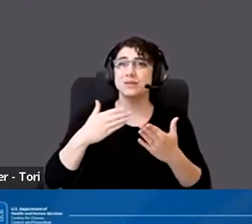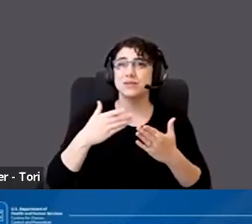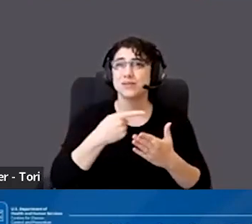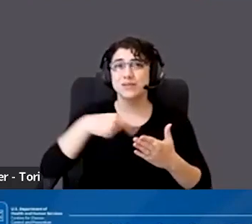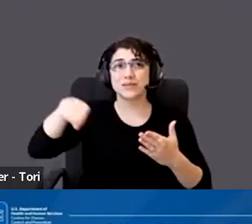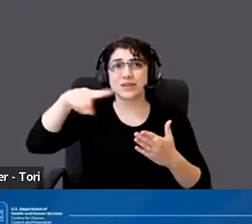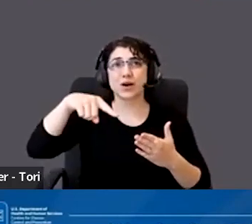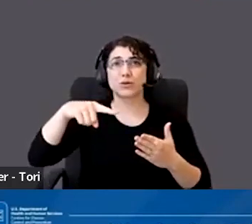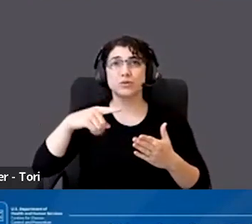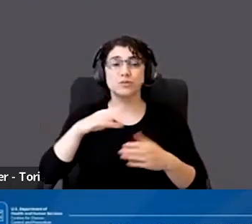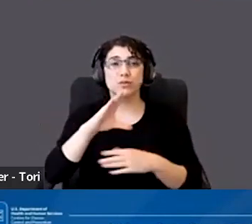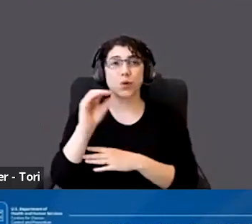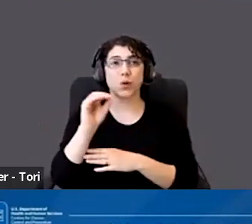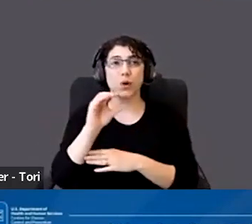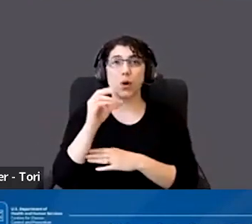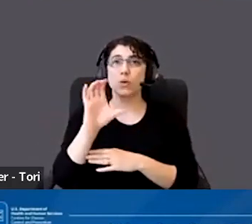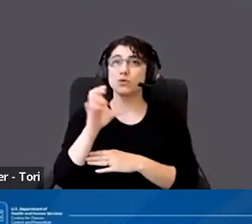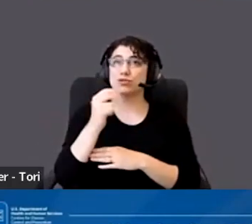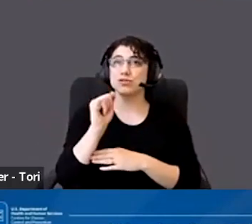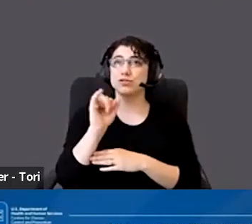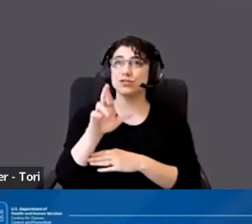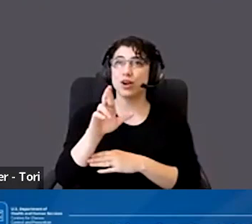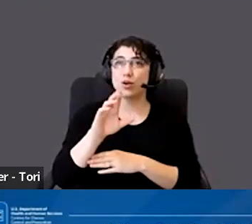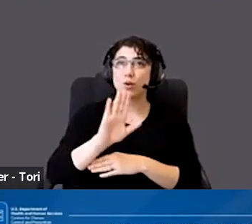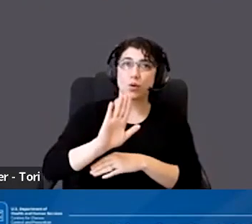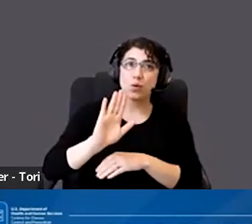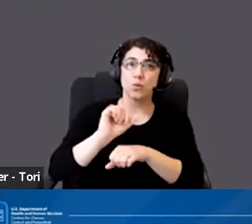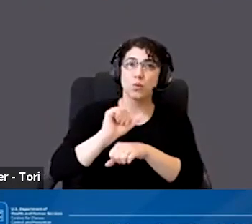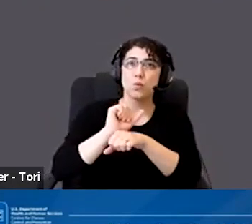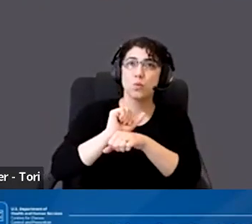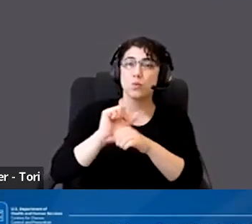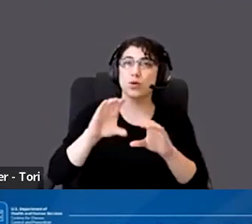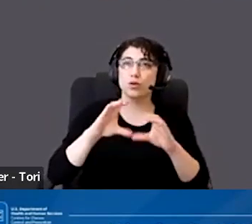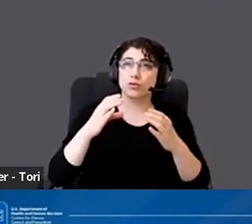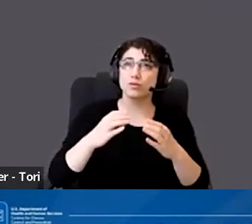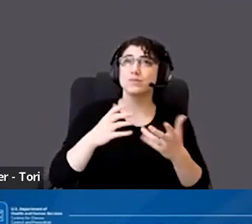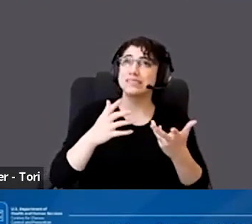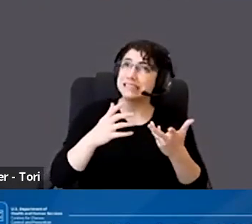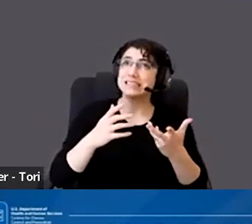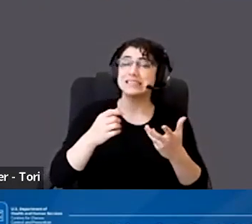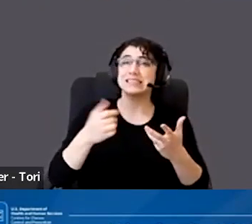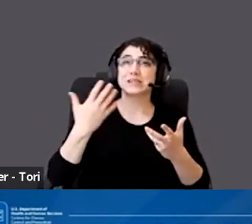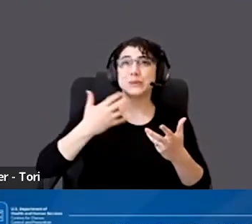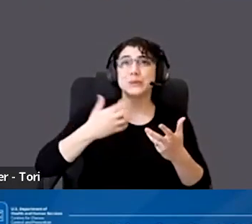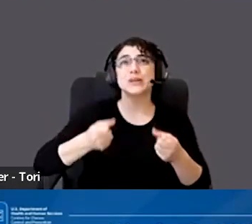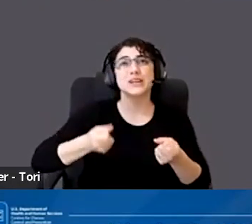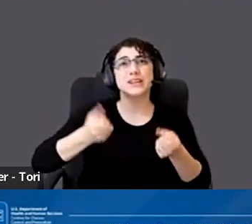to co-chair those workgroups, that there is a significant amount of work that goes into overseeing the workgroup, and we really appreciate your stepping